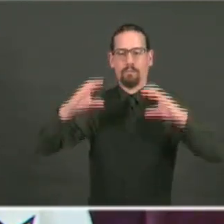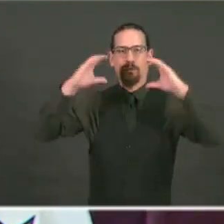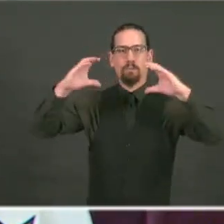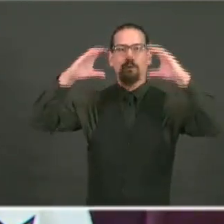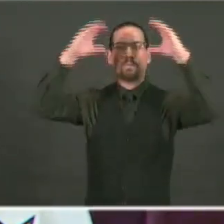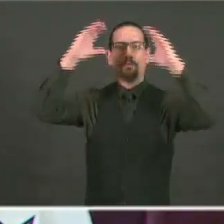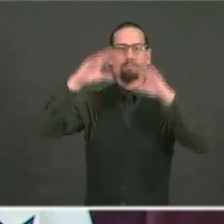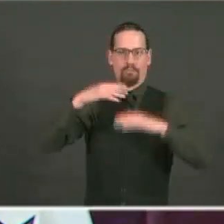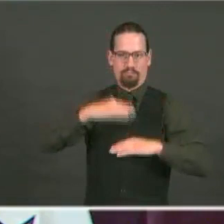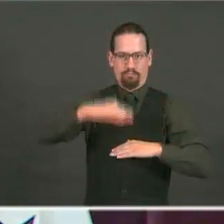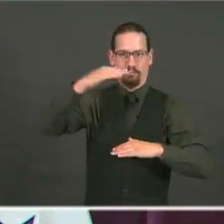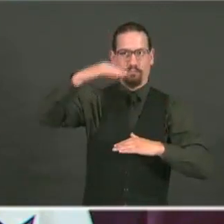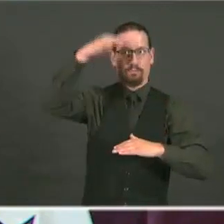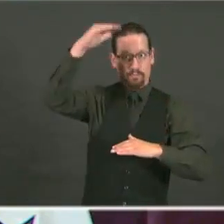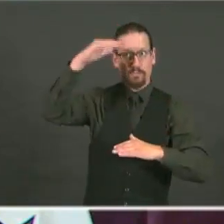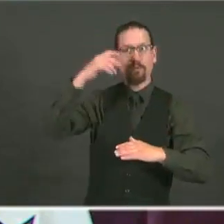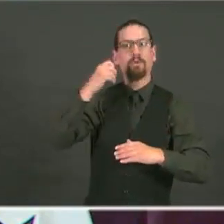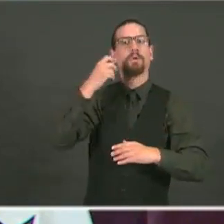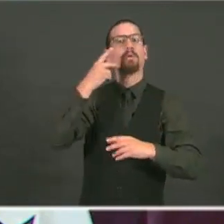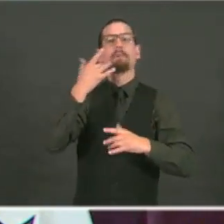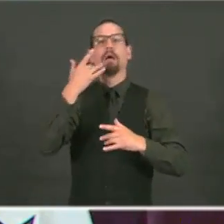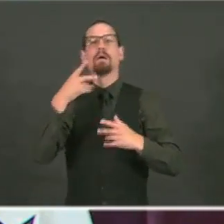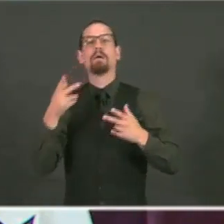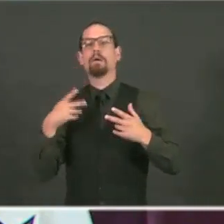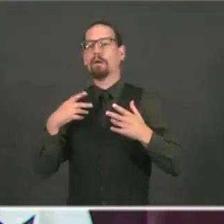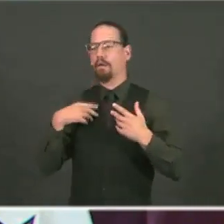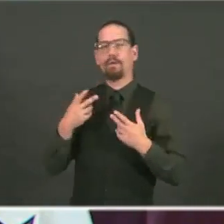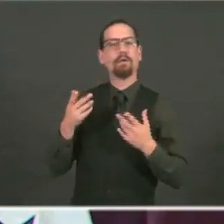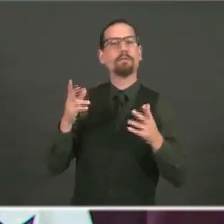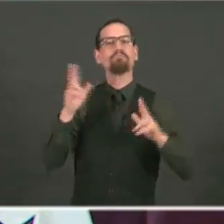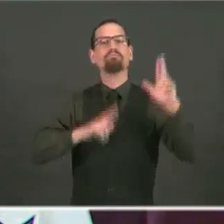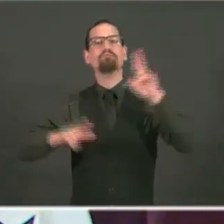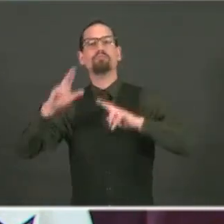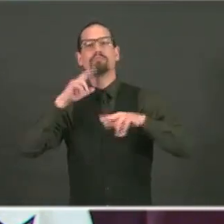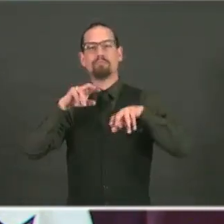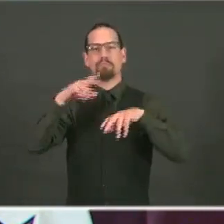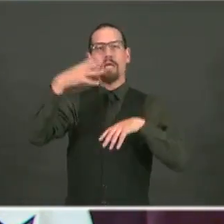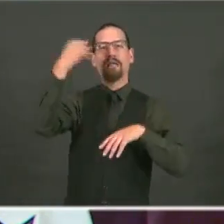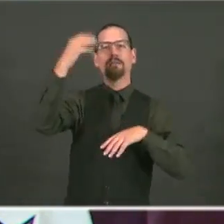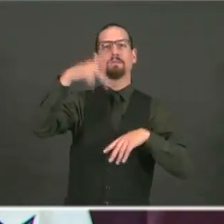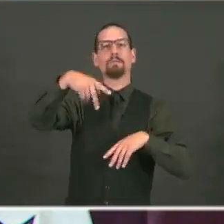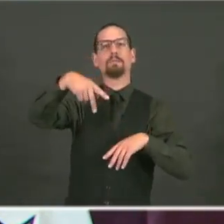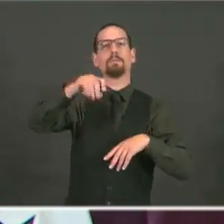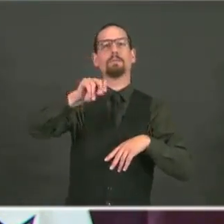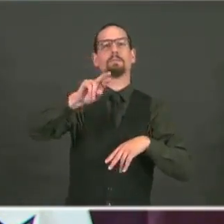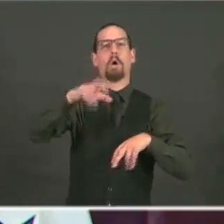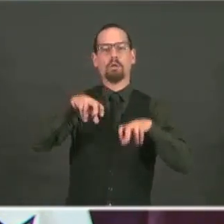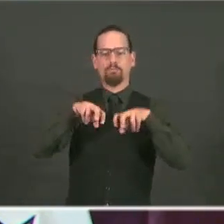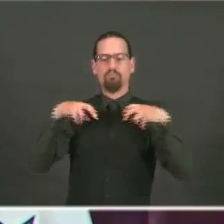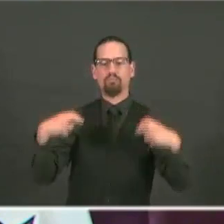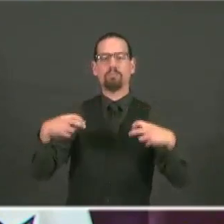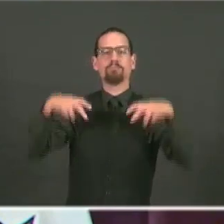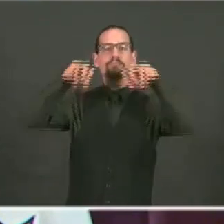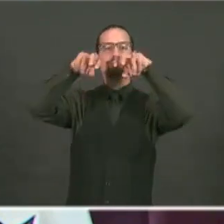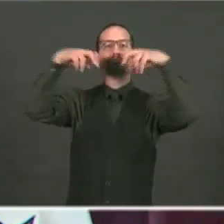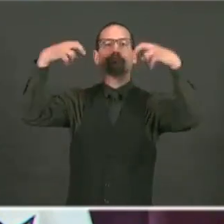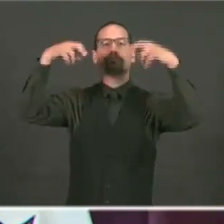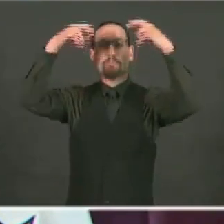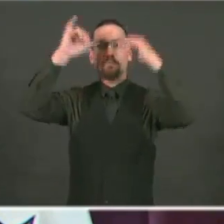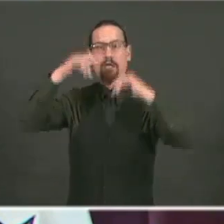OFTEN GETTING TOGETHER ON THE FRONT LINES, BACKYARD, PORCHES,